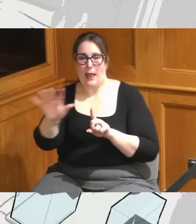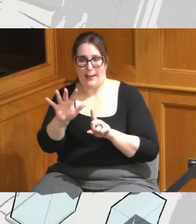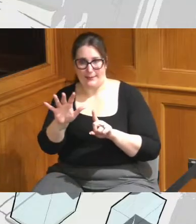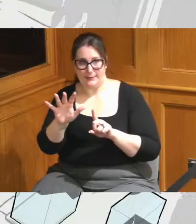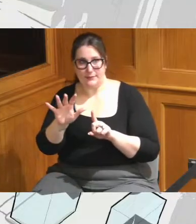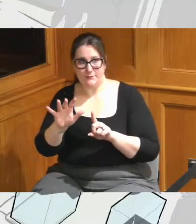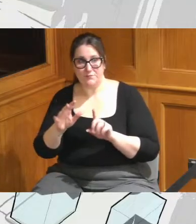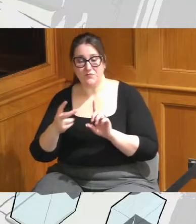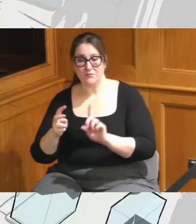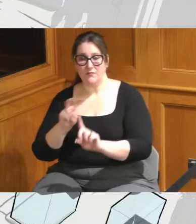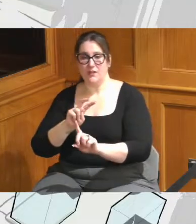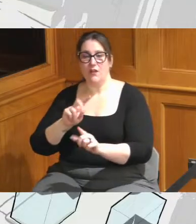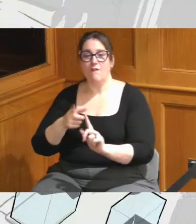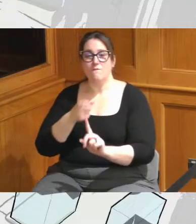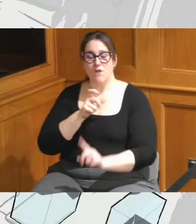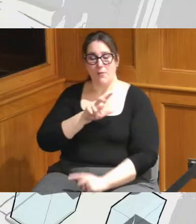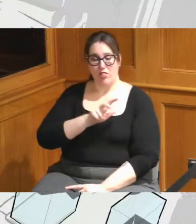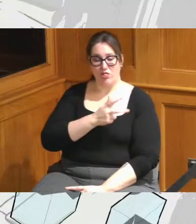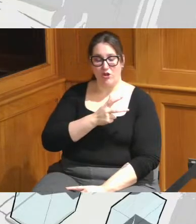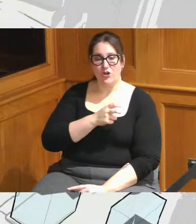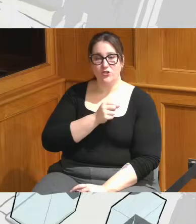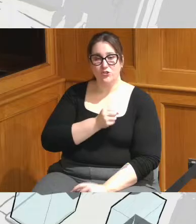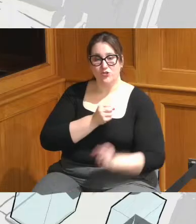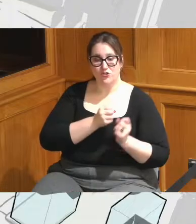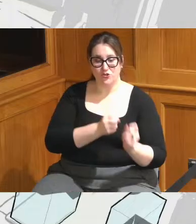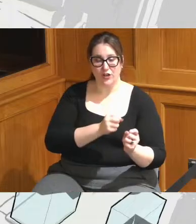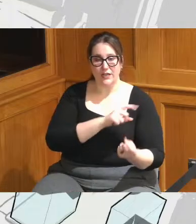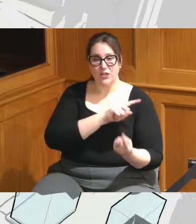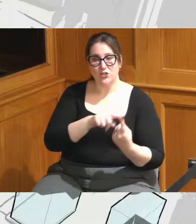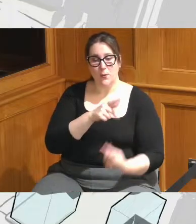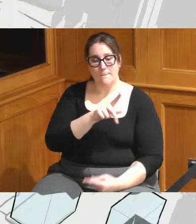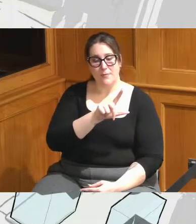depiction from Third Street to the Freedom Center Plaza idea to the Smile River Park, you have a